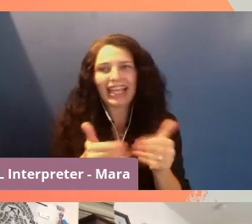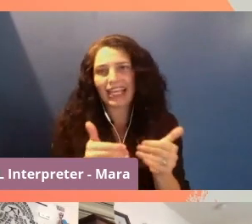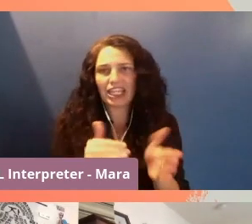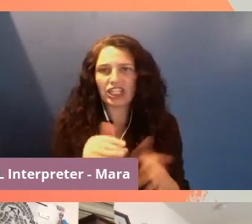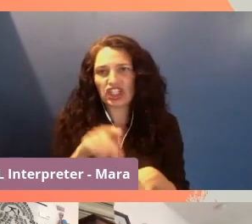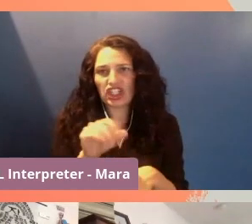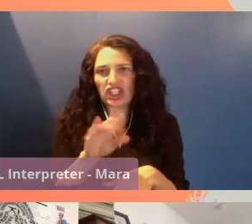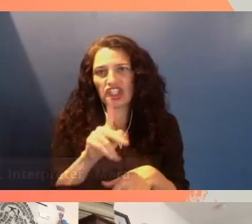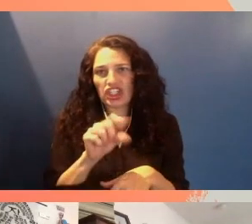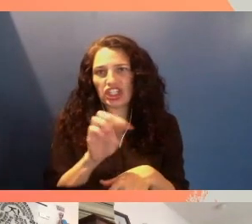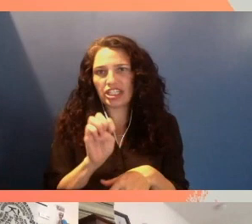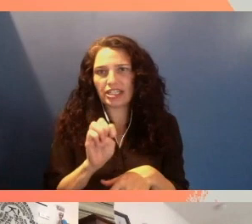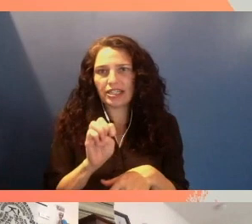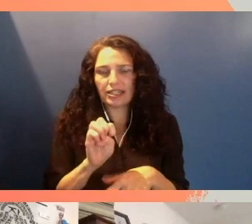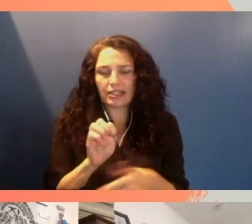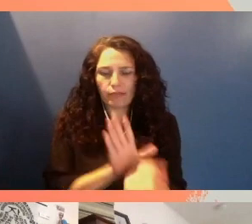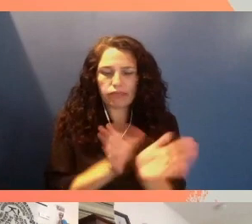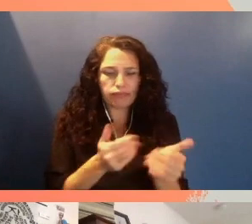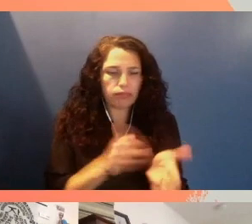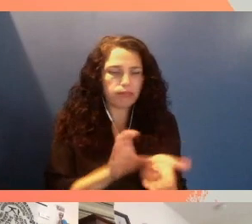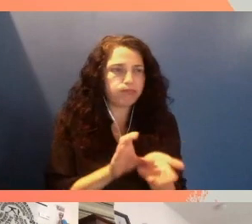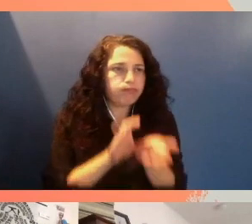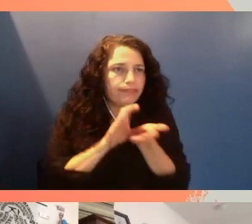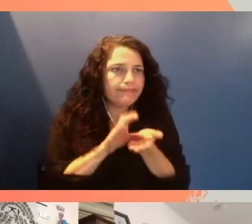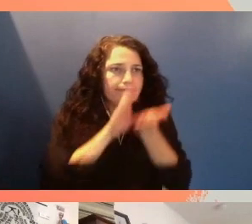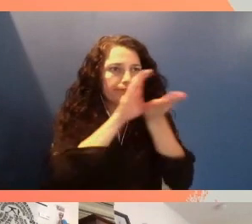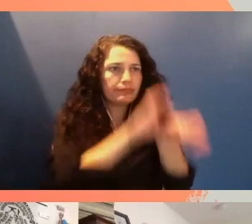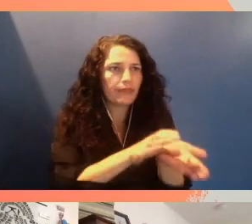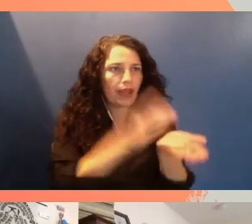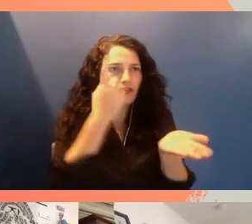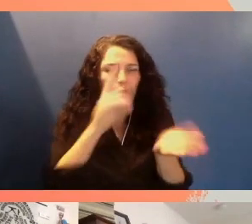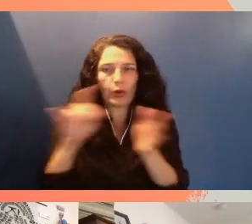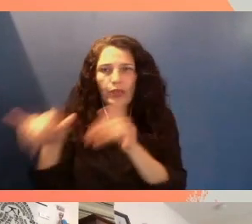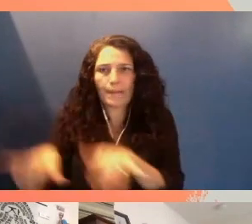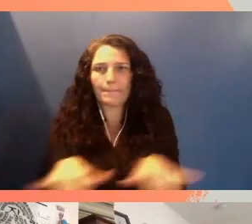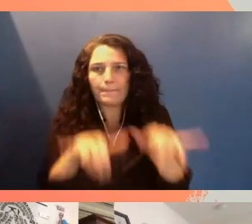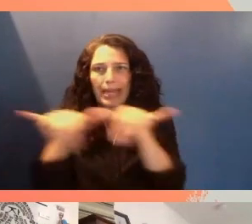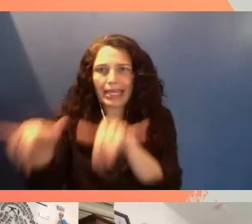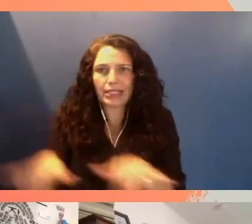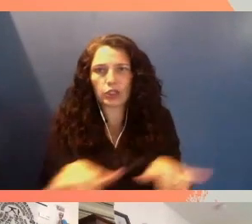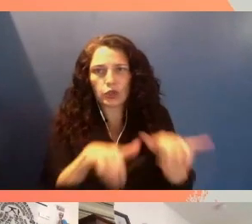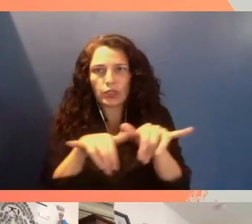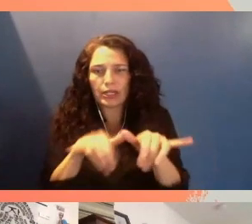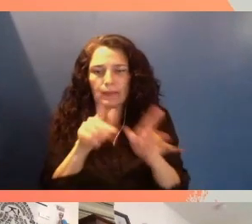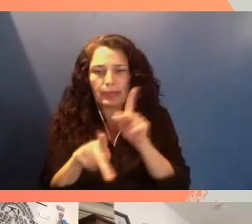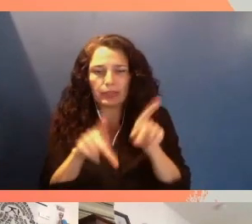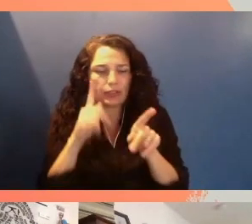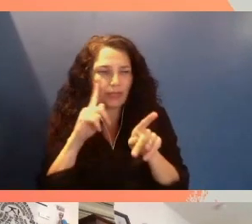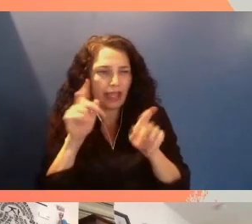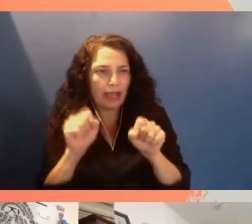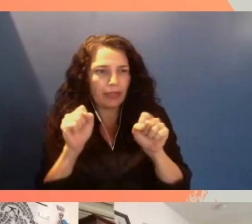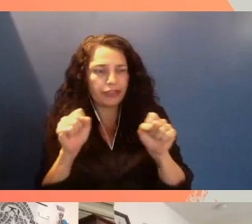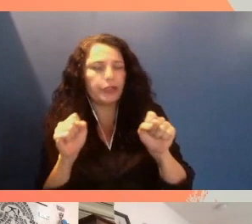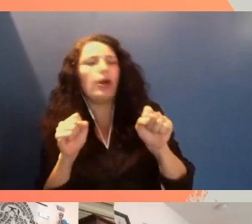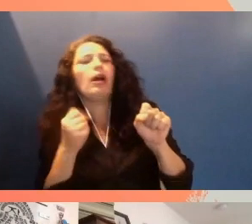in order for people to align with it in a lot of ways. And in so much of what I tried to do throughout the process